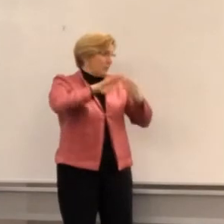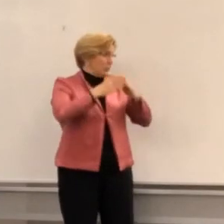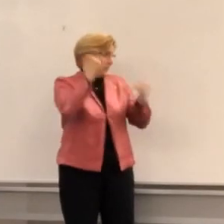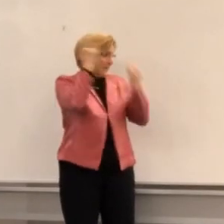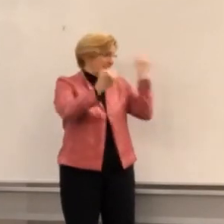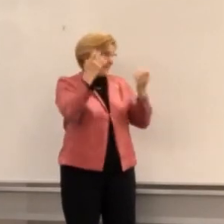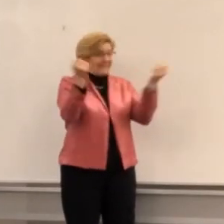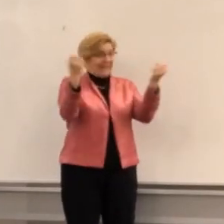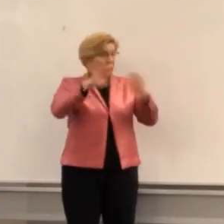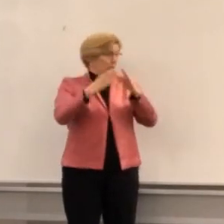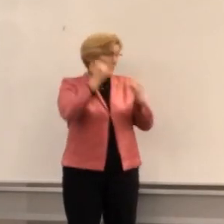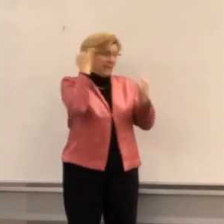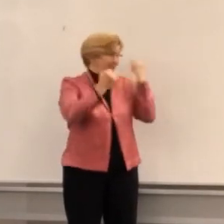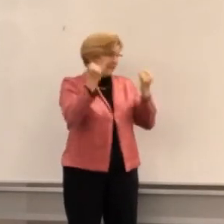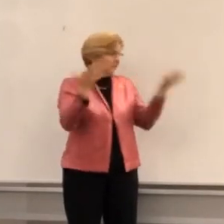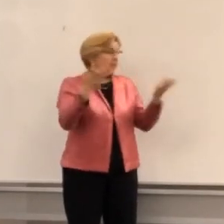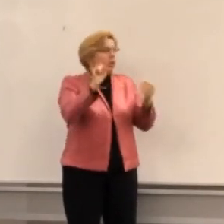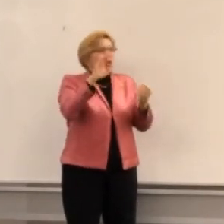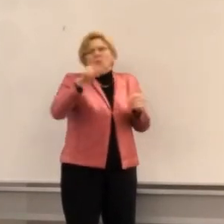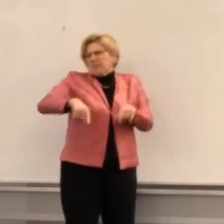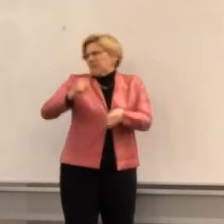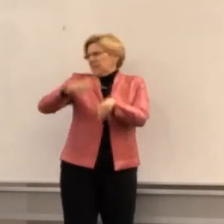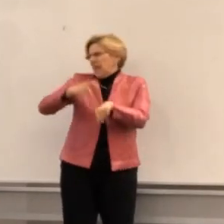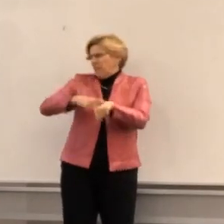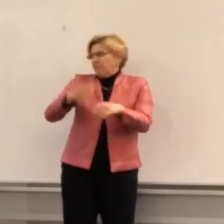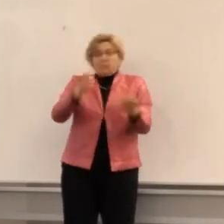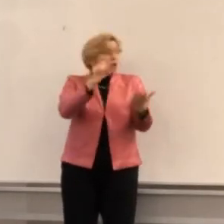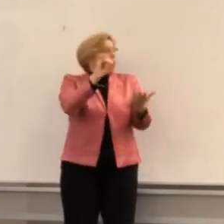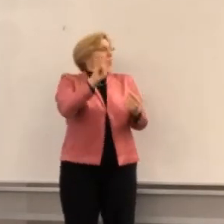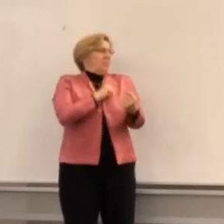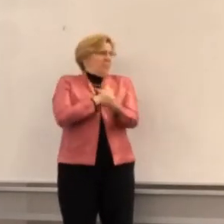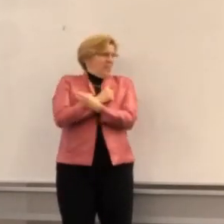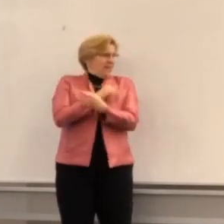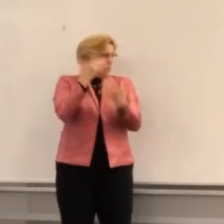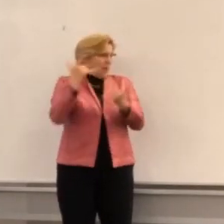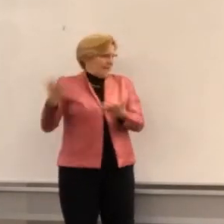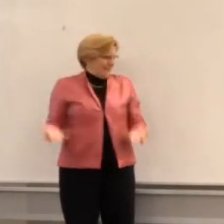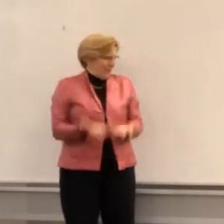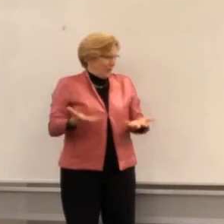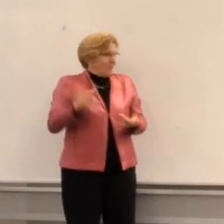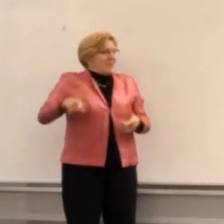and make profits, monetarily off of this and it's time for our community.